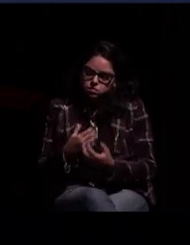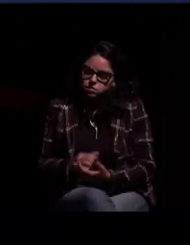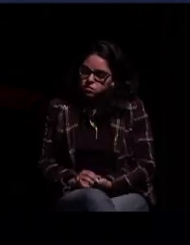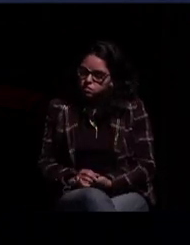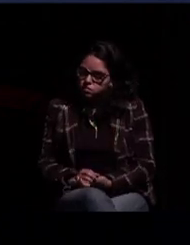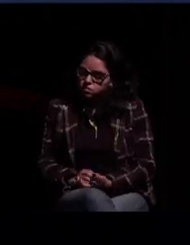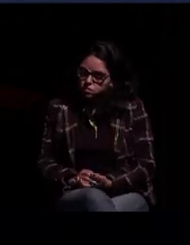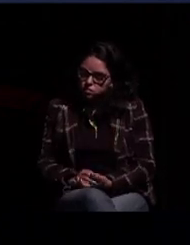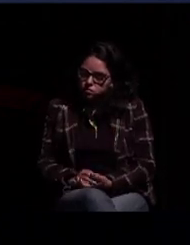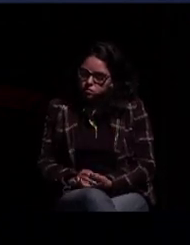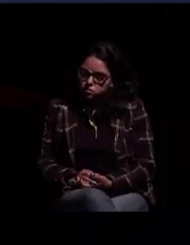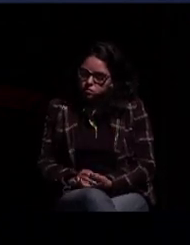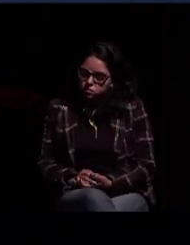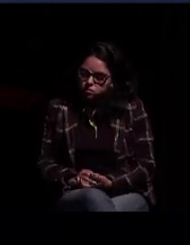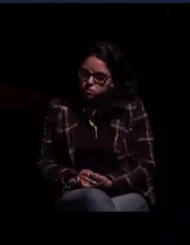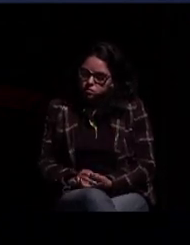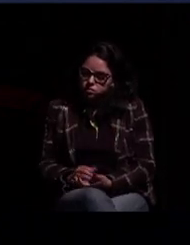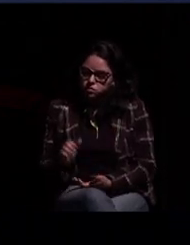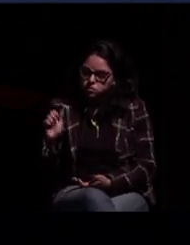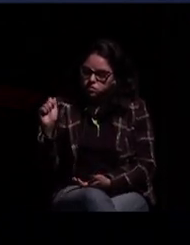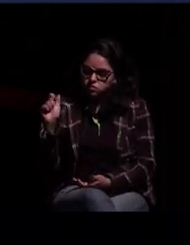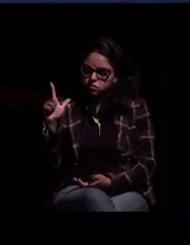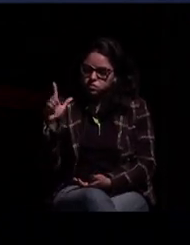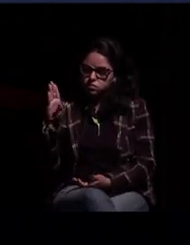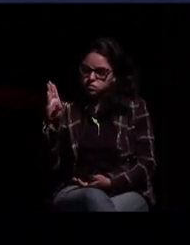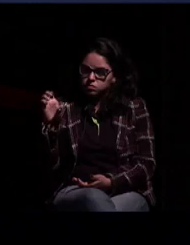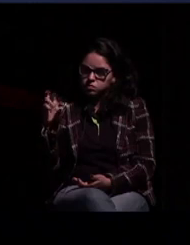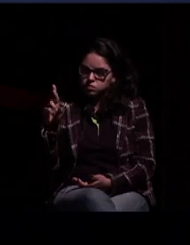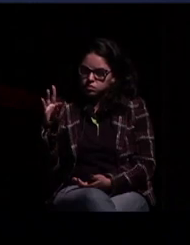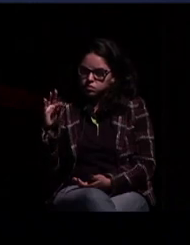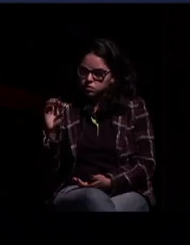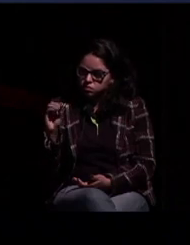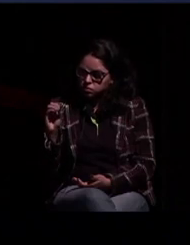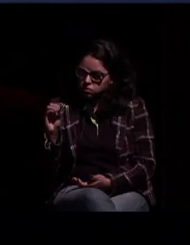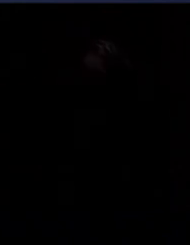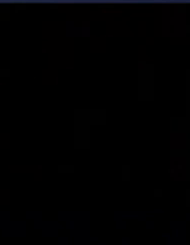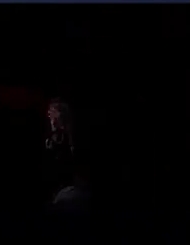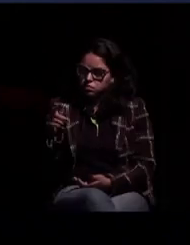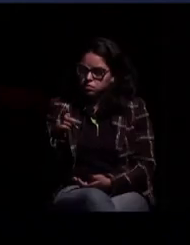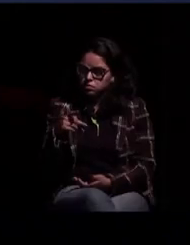One is from Alberto Viana who says